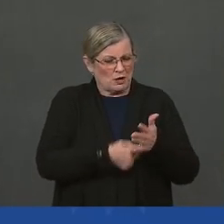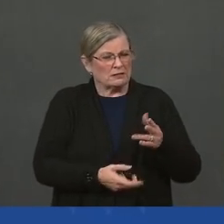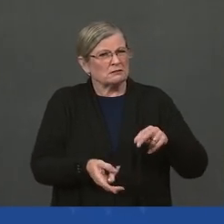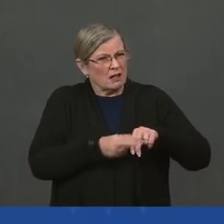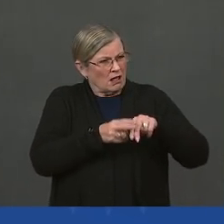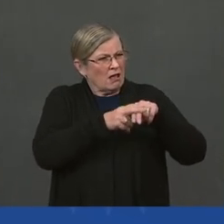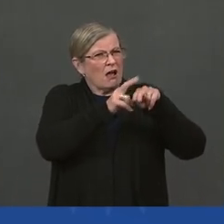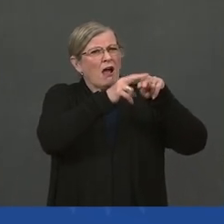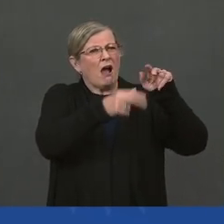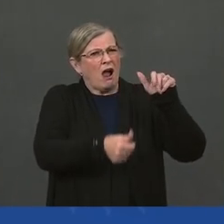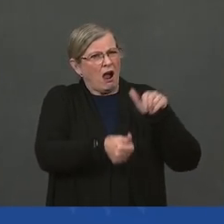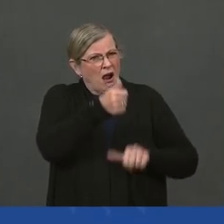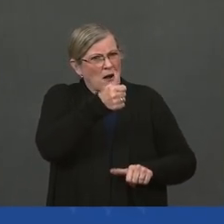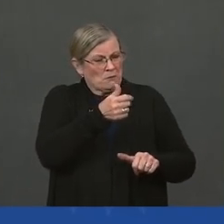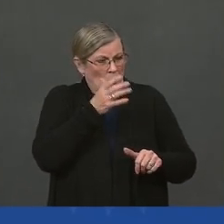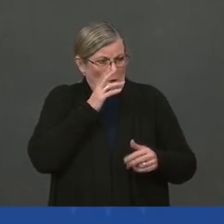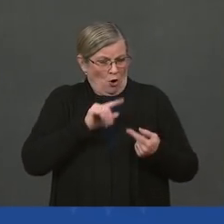trade this Thanksgiving for last Thanksgiving.